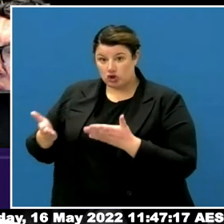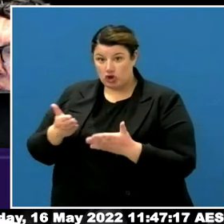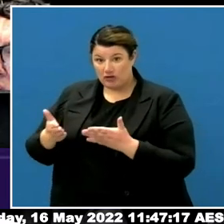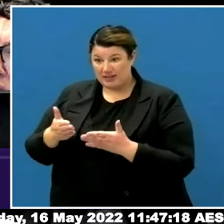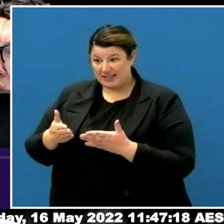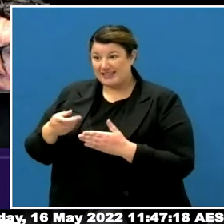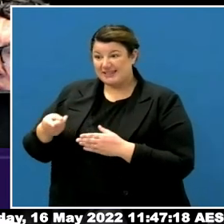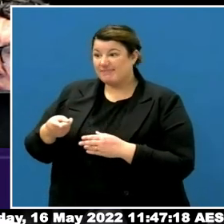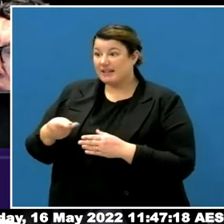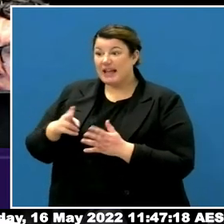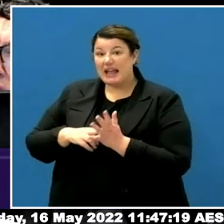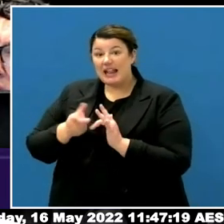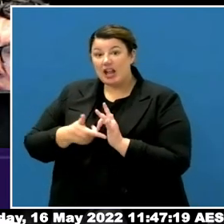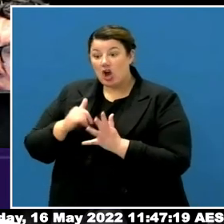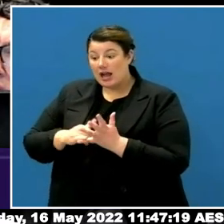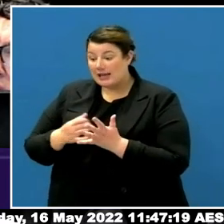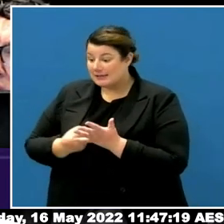if the participant has overspent their NDIA funds."